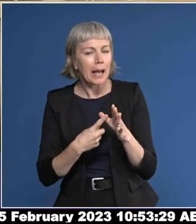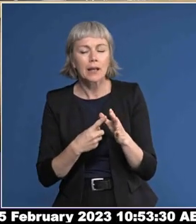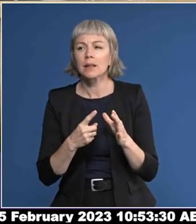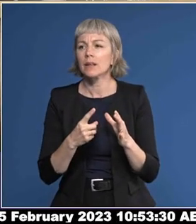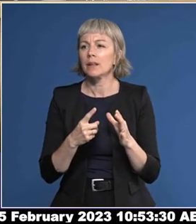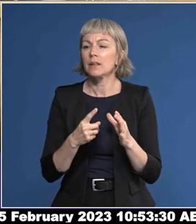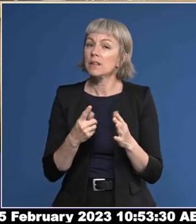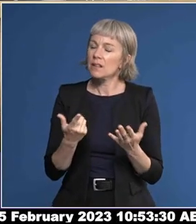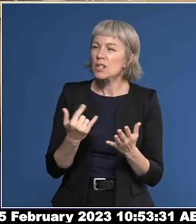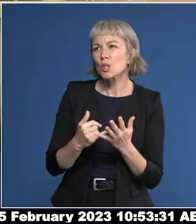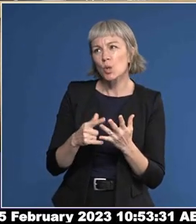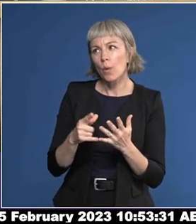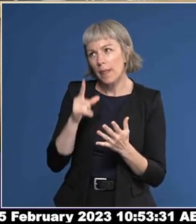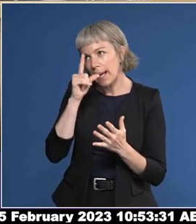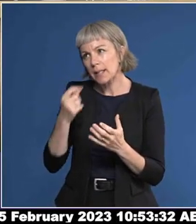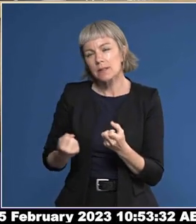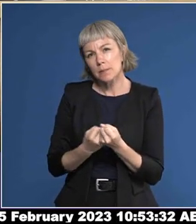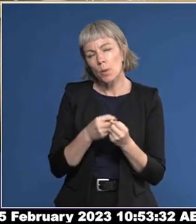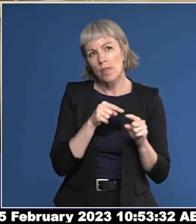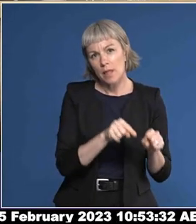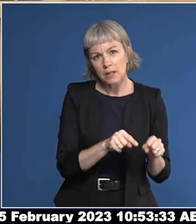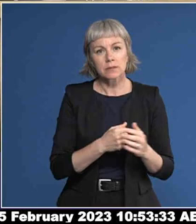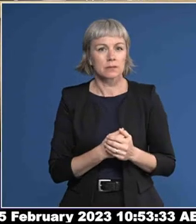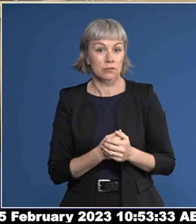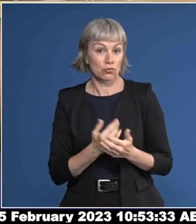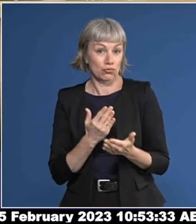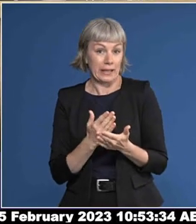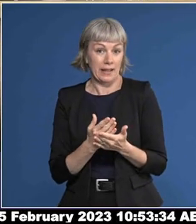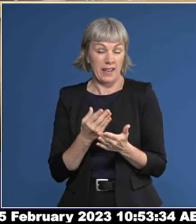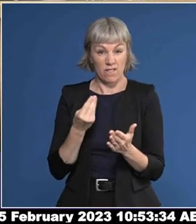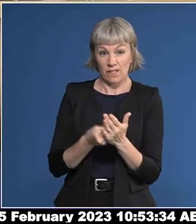So it's not - the funding mechanism is just one tool to support that.